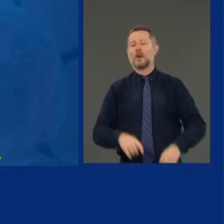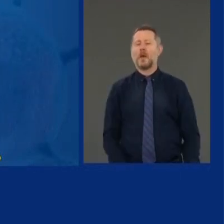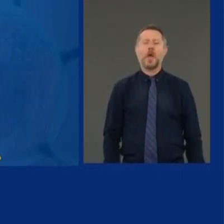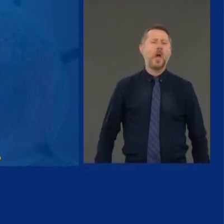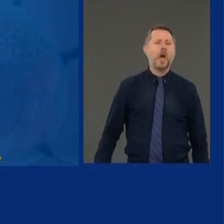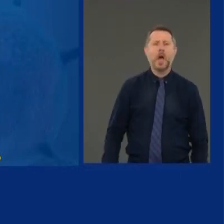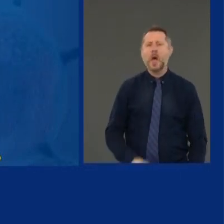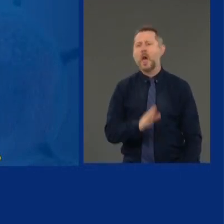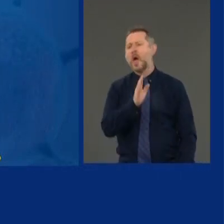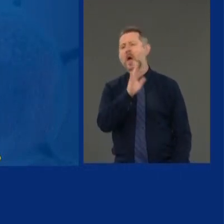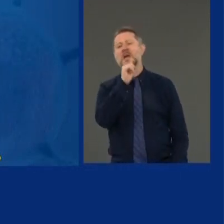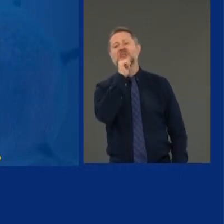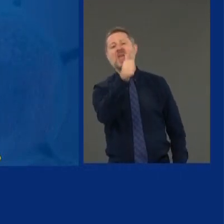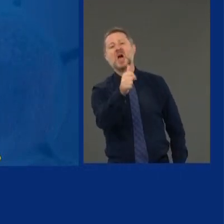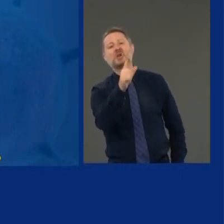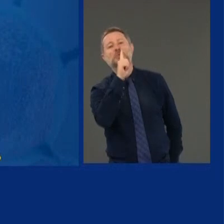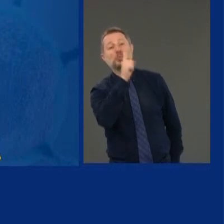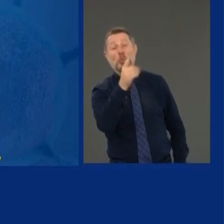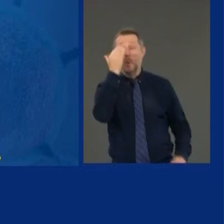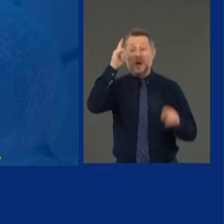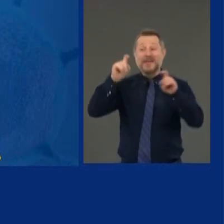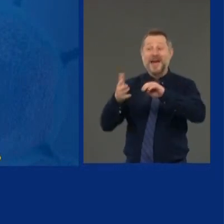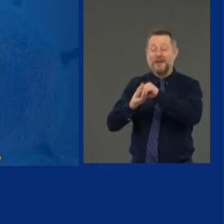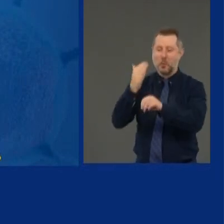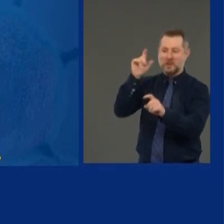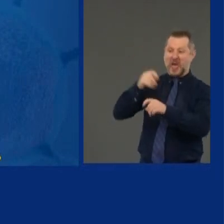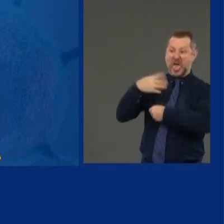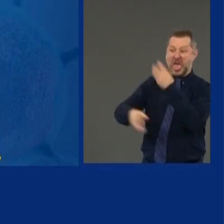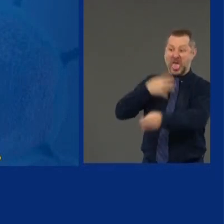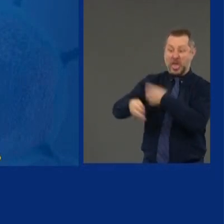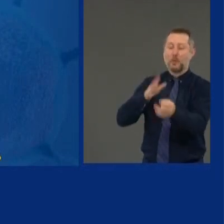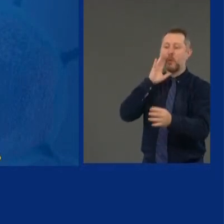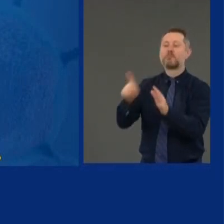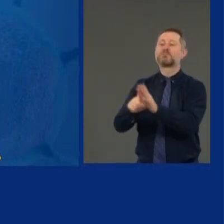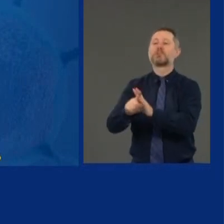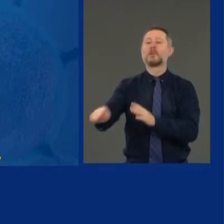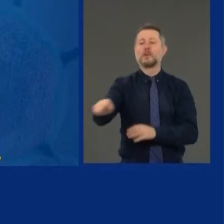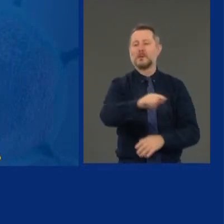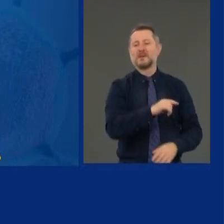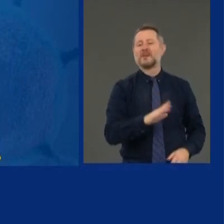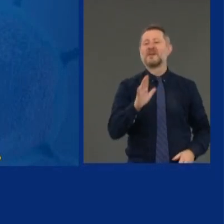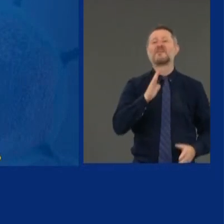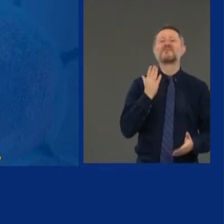MORE TESTING.